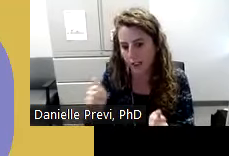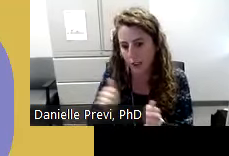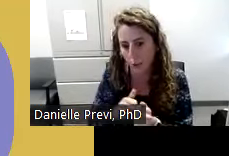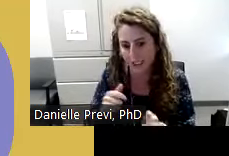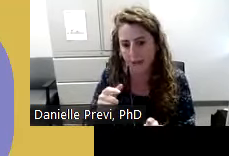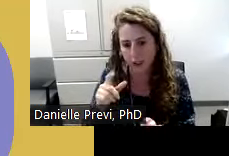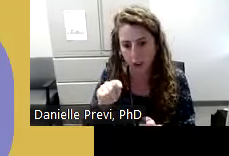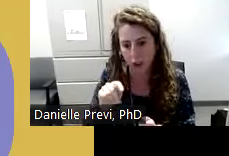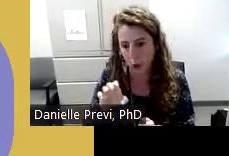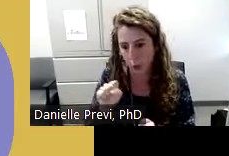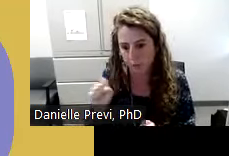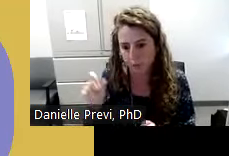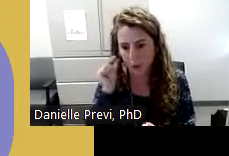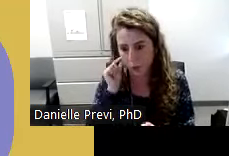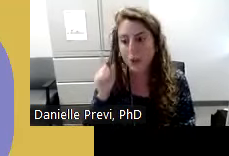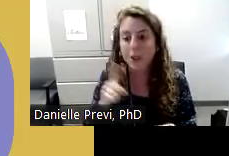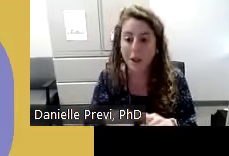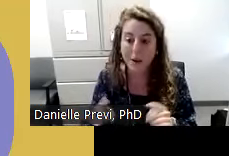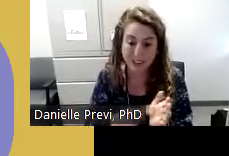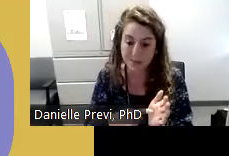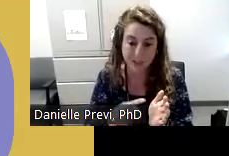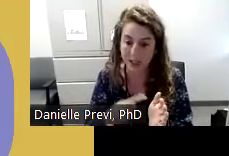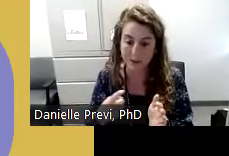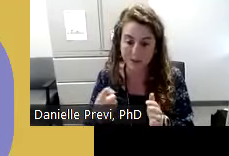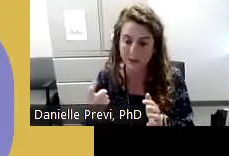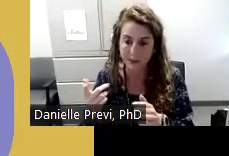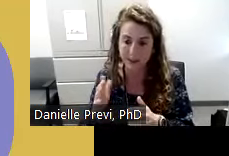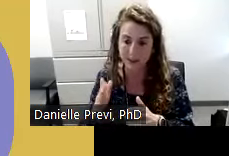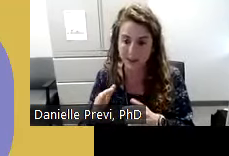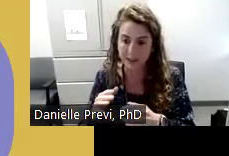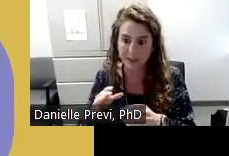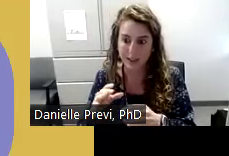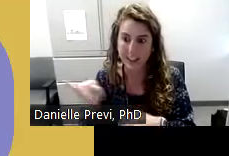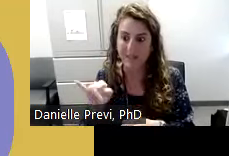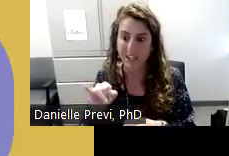which is something that can be resolved with, for example tubes, you might be familiar with that.